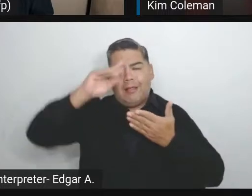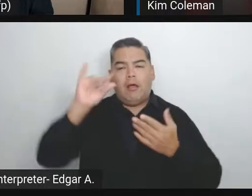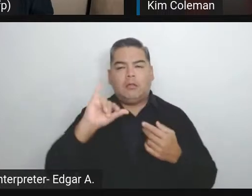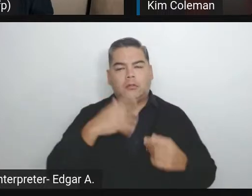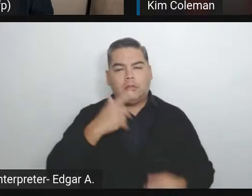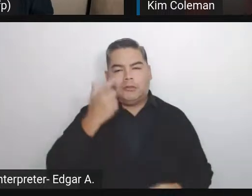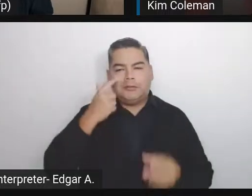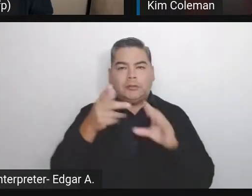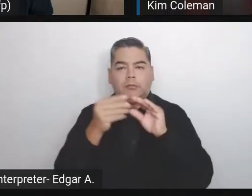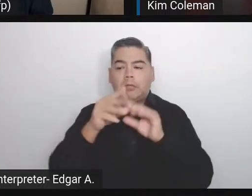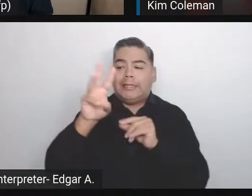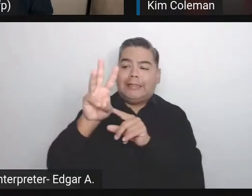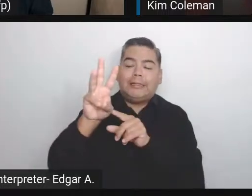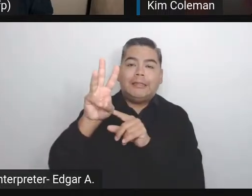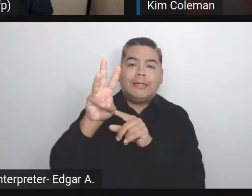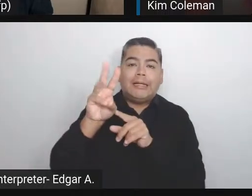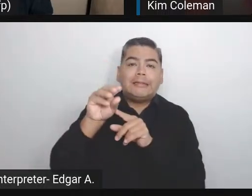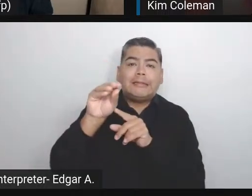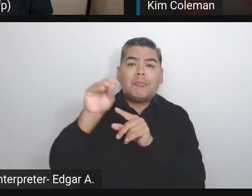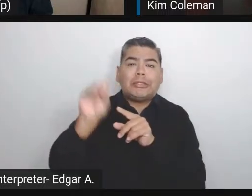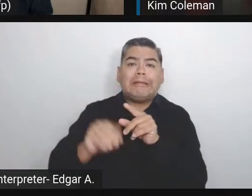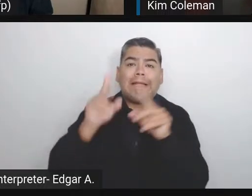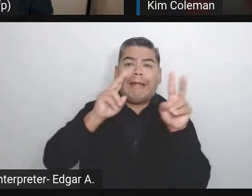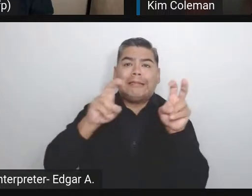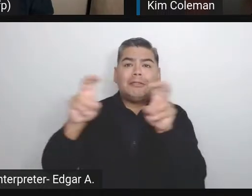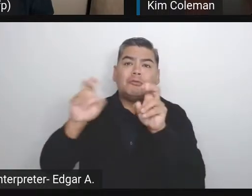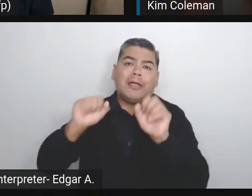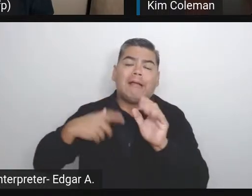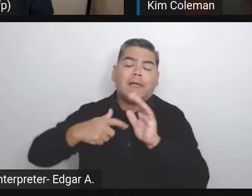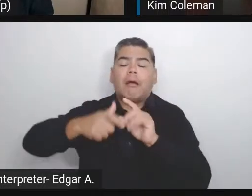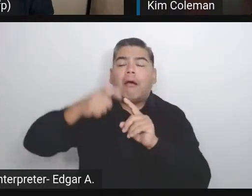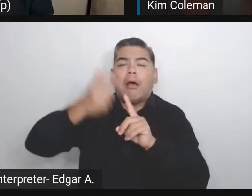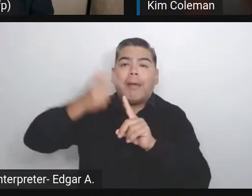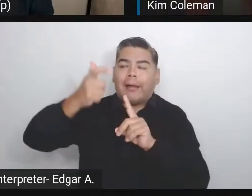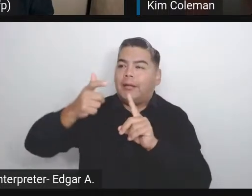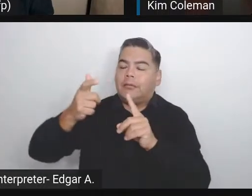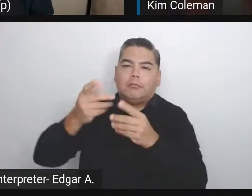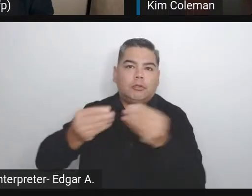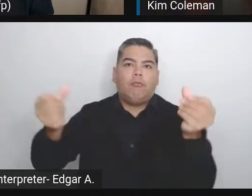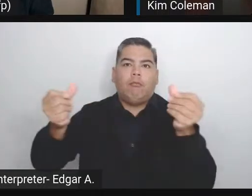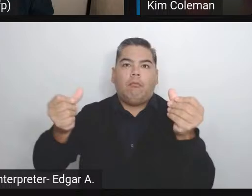It never will be boring. Also the fact that I